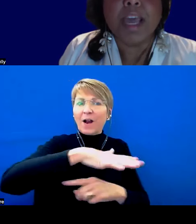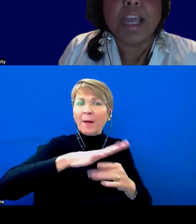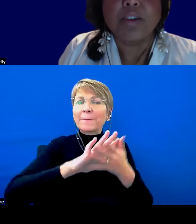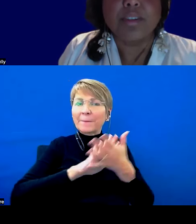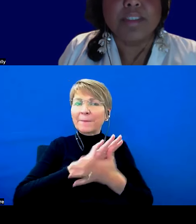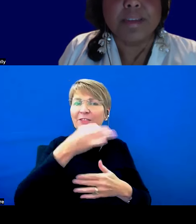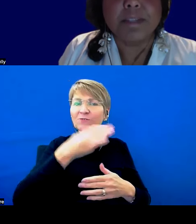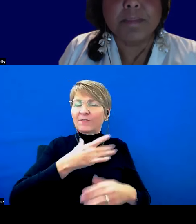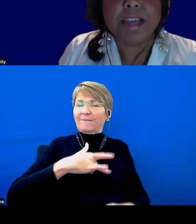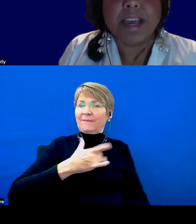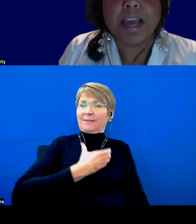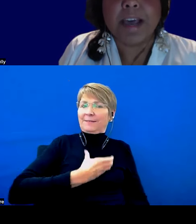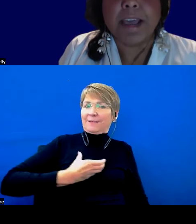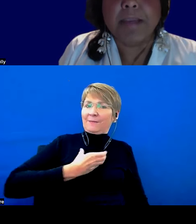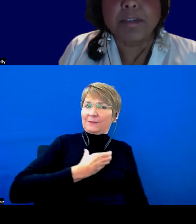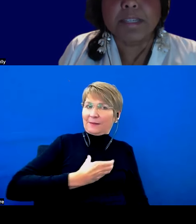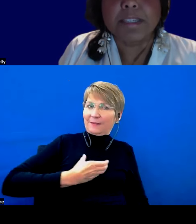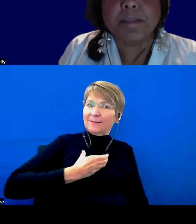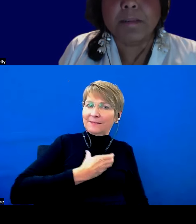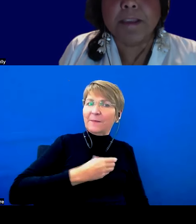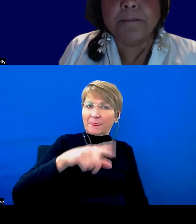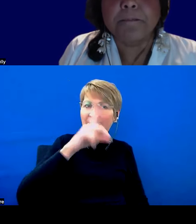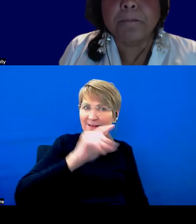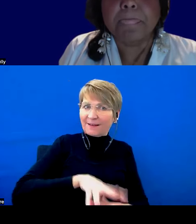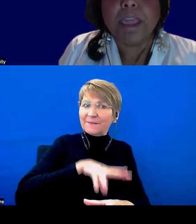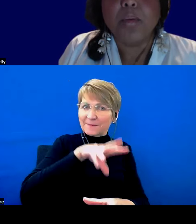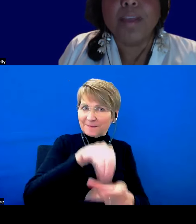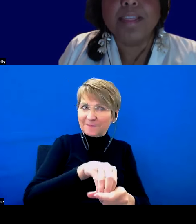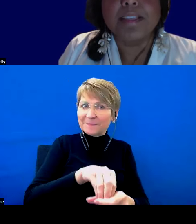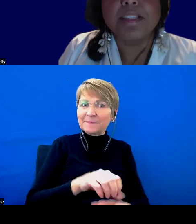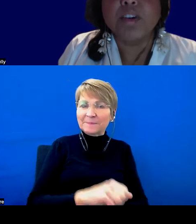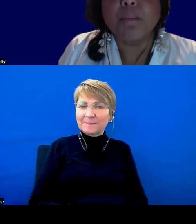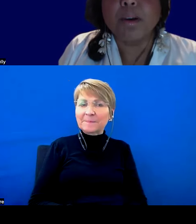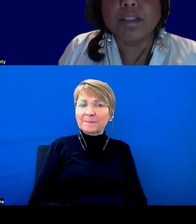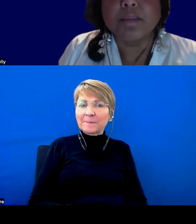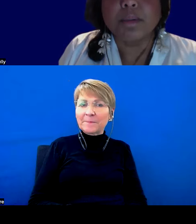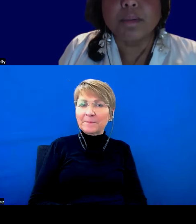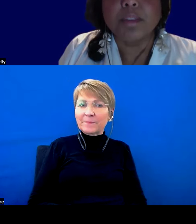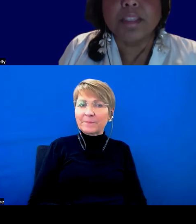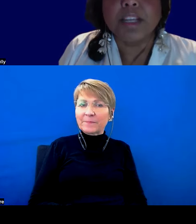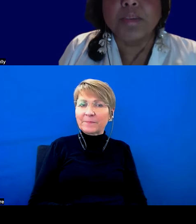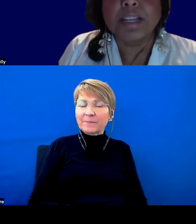in order for them to be able to participate. When this is not possible, then you will need